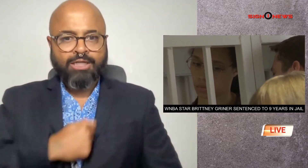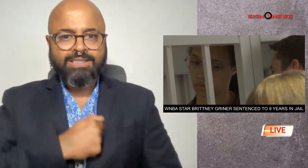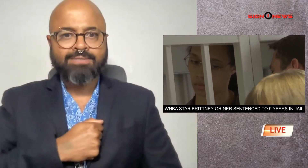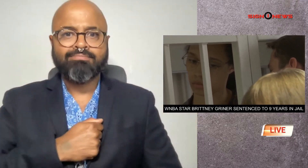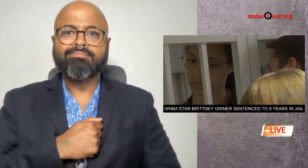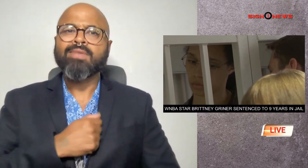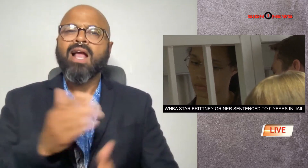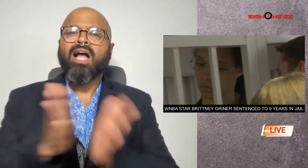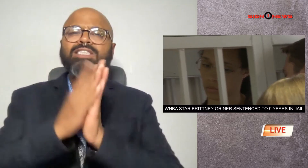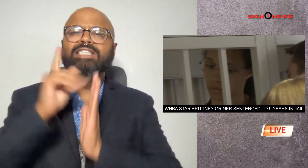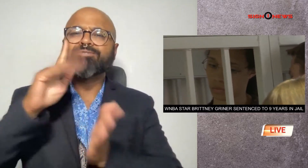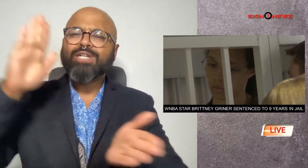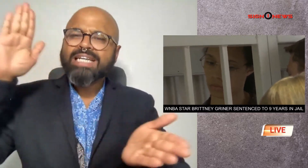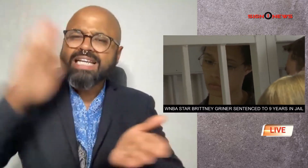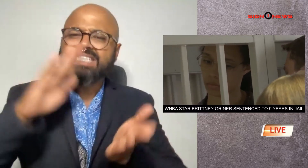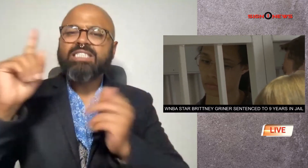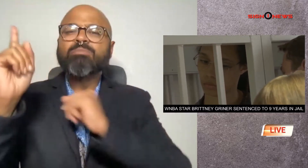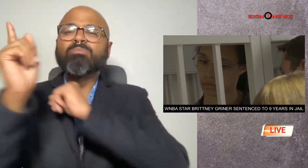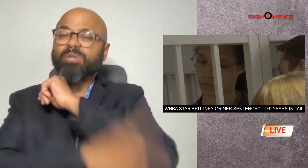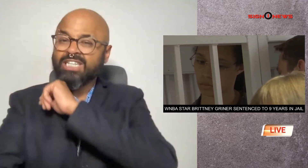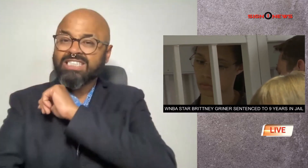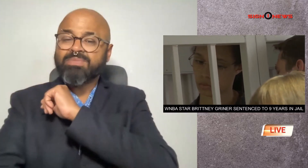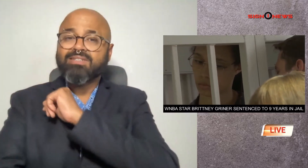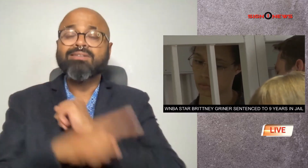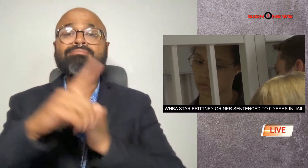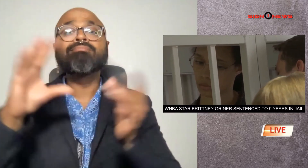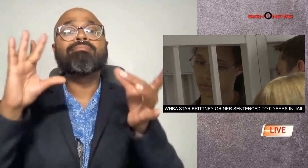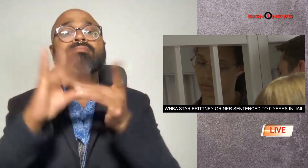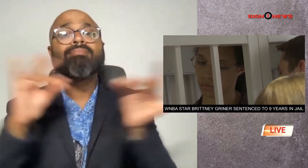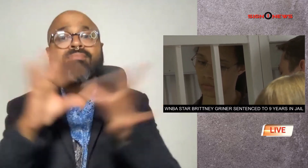before the verdict was announced Griner apologized